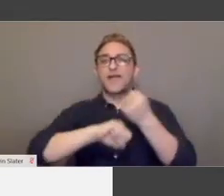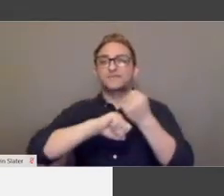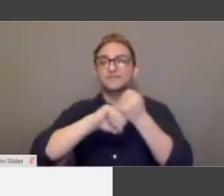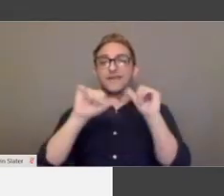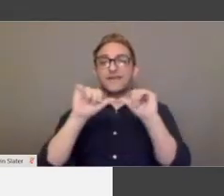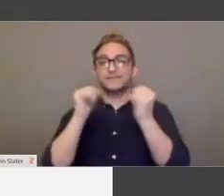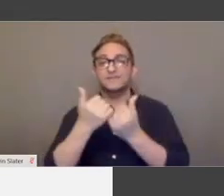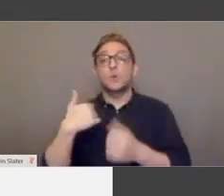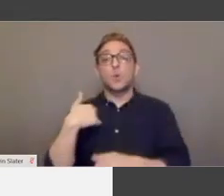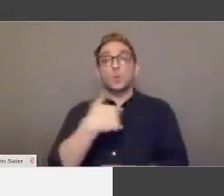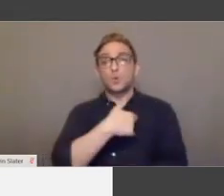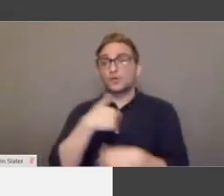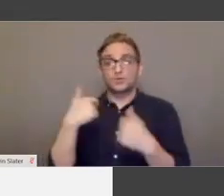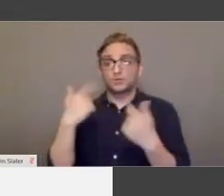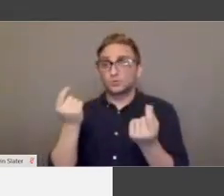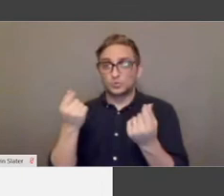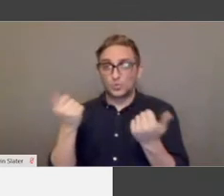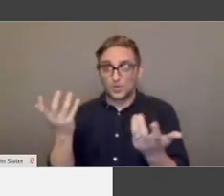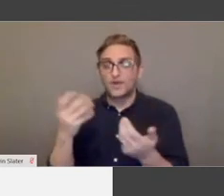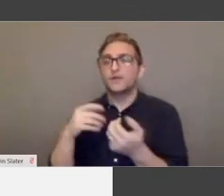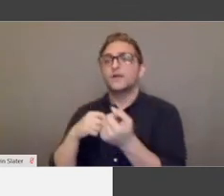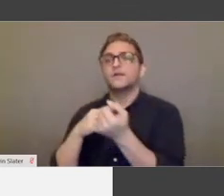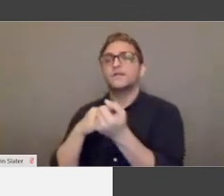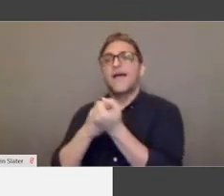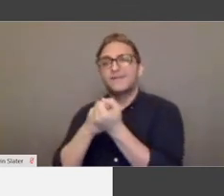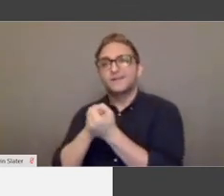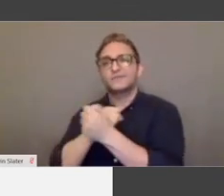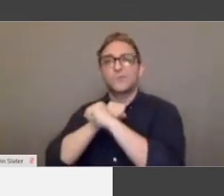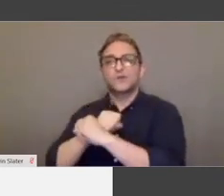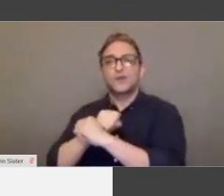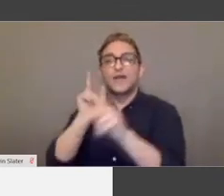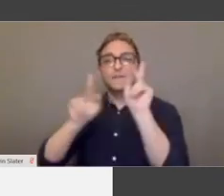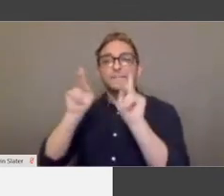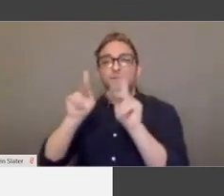the rights of individuals with disabilities throughout the state. We are legally based